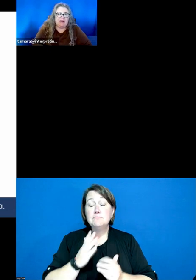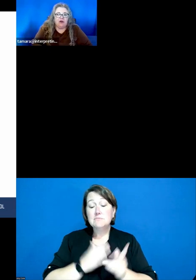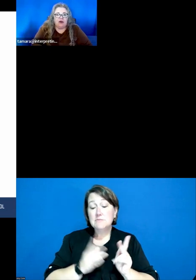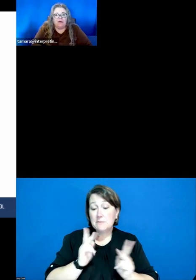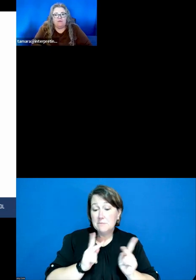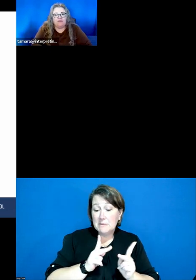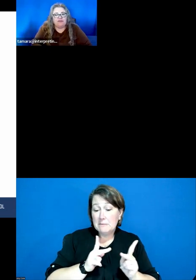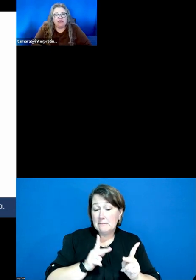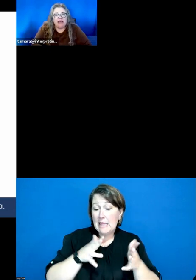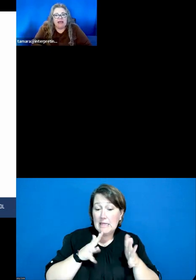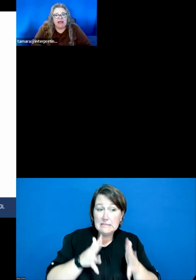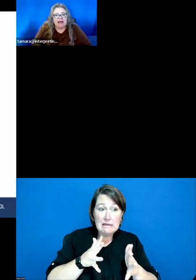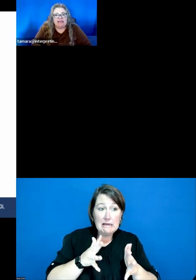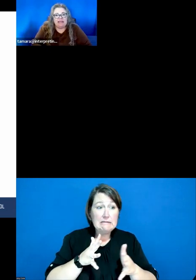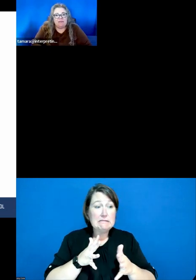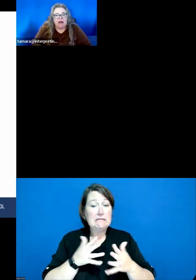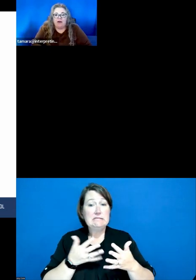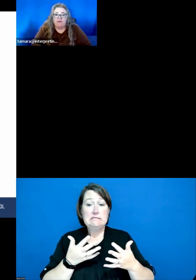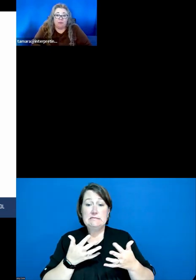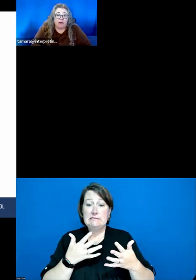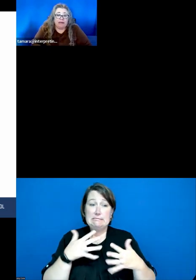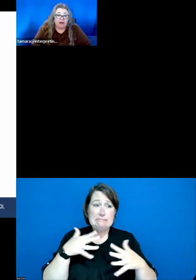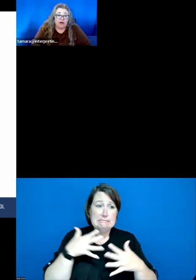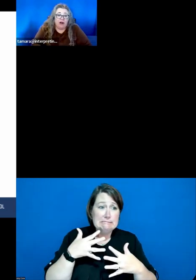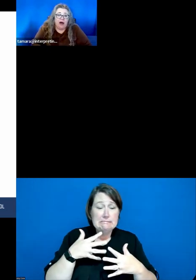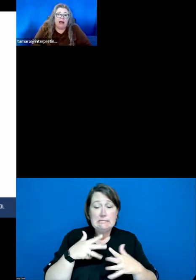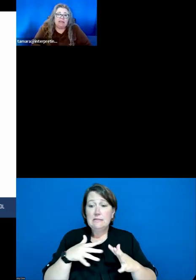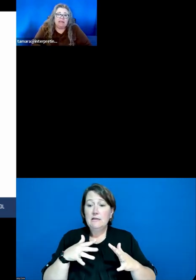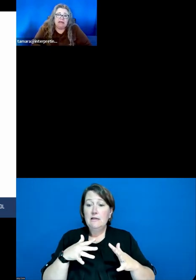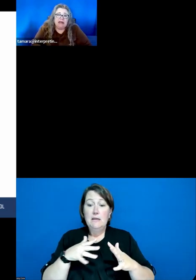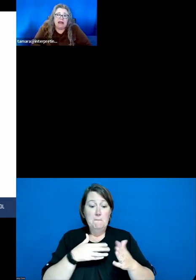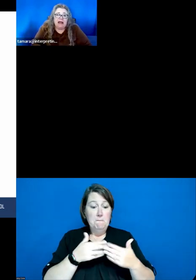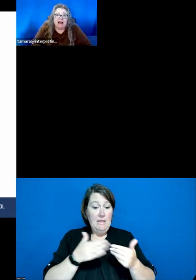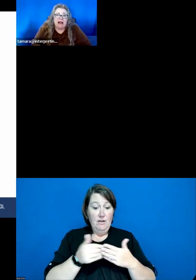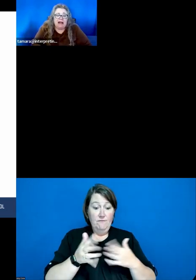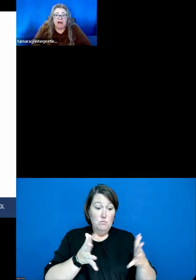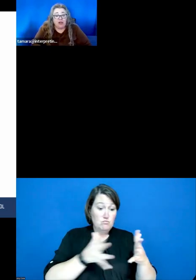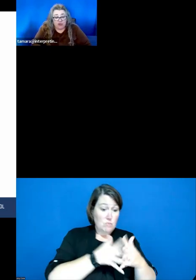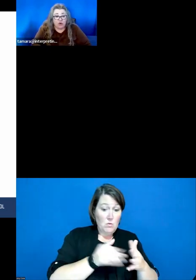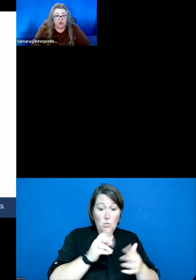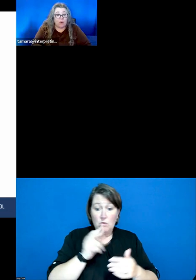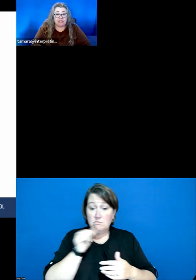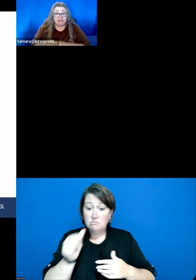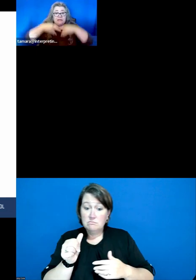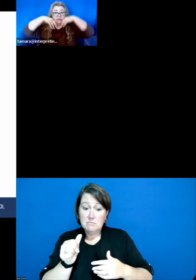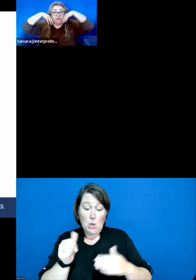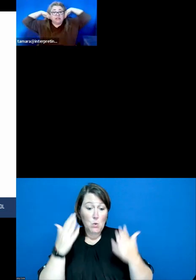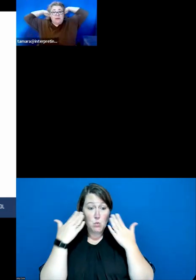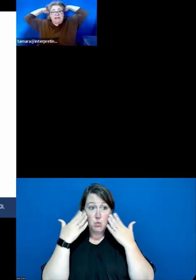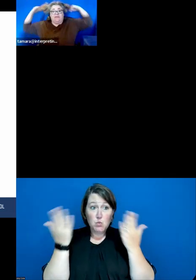nerves, and it doesn't matter if you're pregnant or not. And also, you don't know what to expect